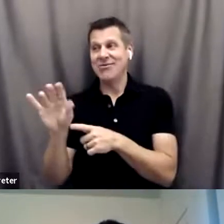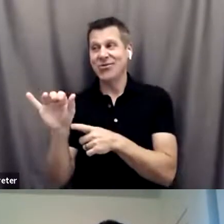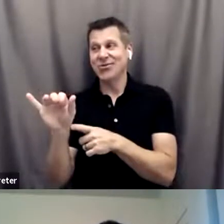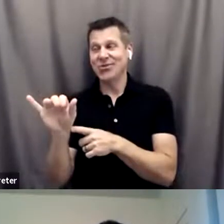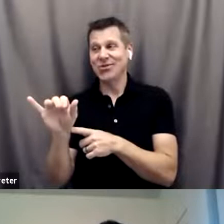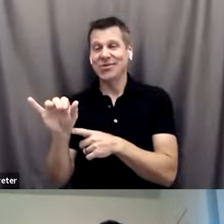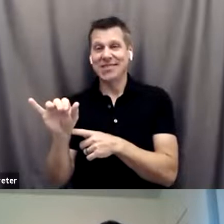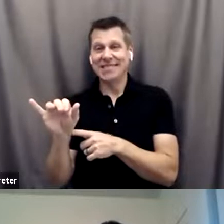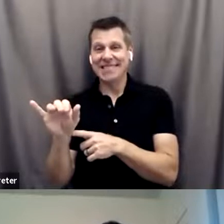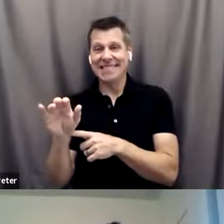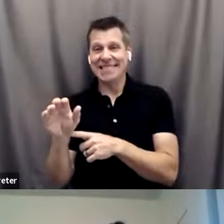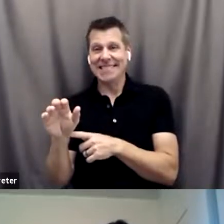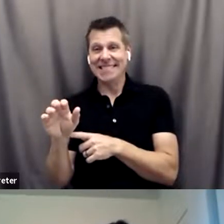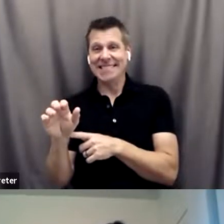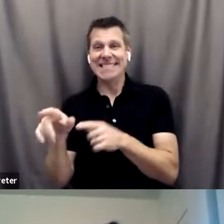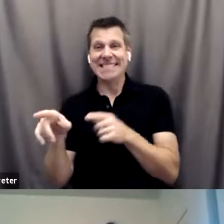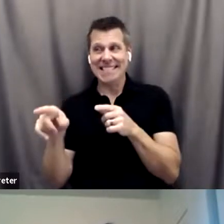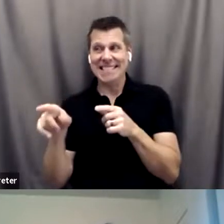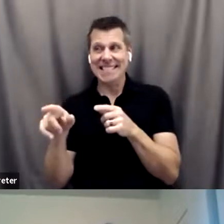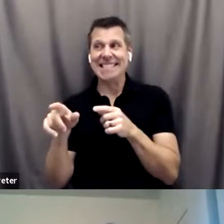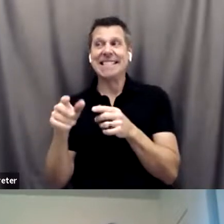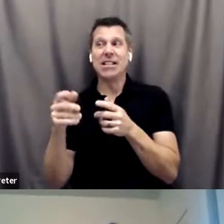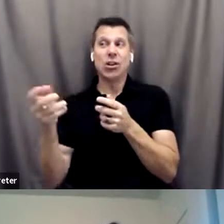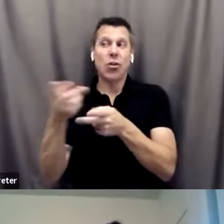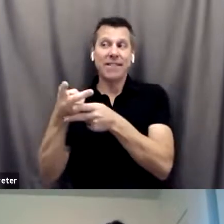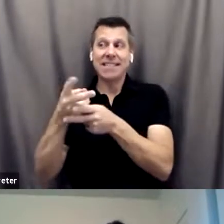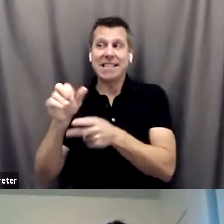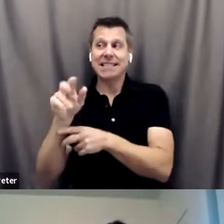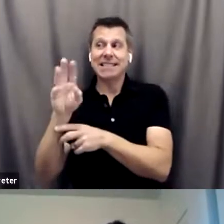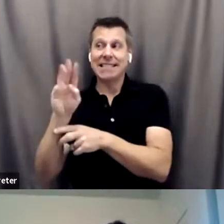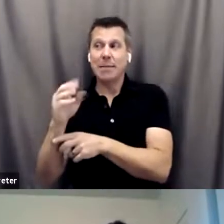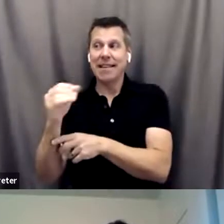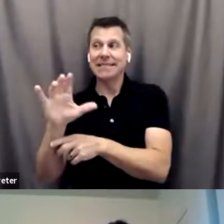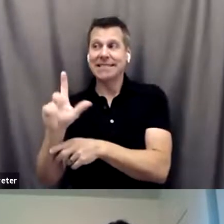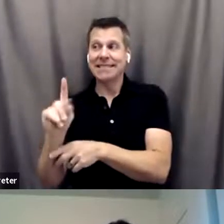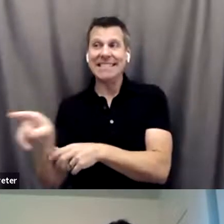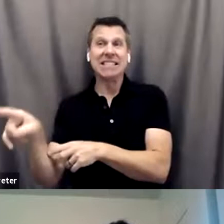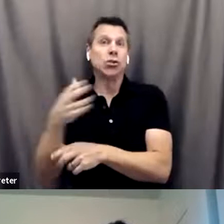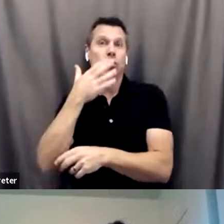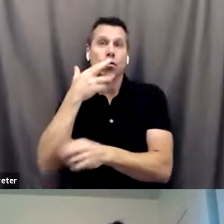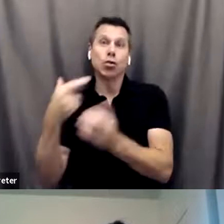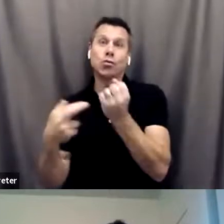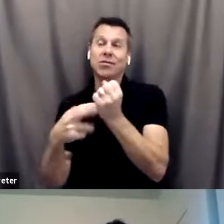SSL STEM program. So if you do have those stem and CT, she's a great resource, and you can send some of those potential students